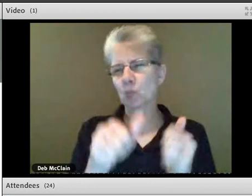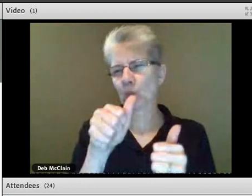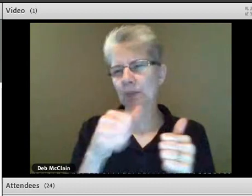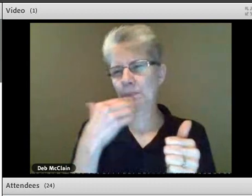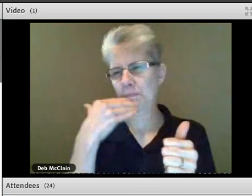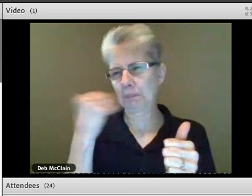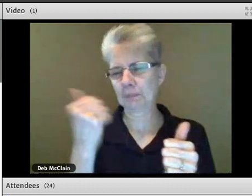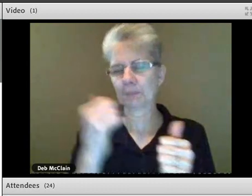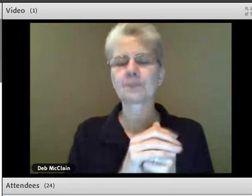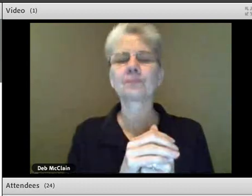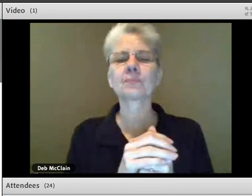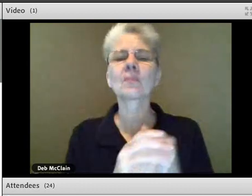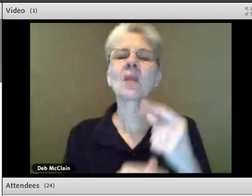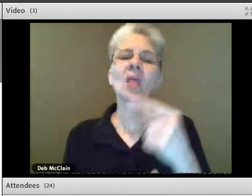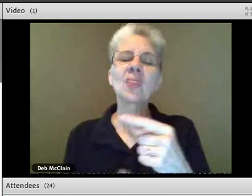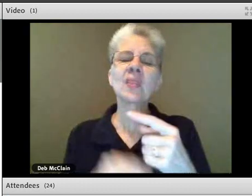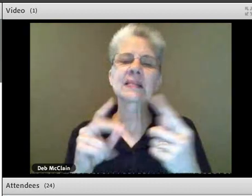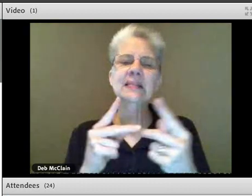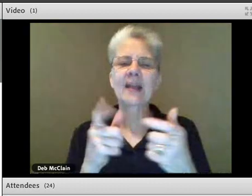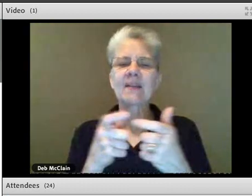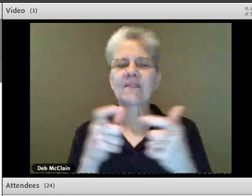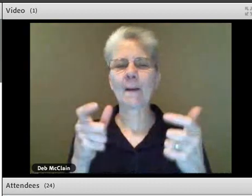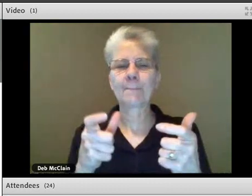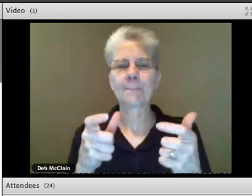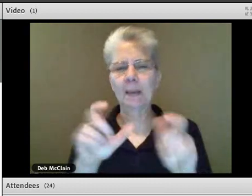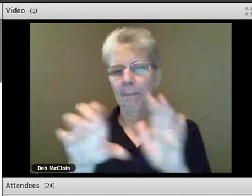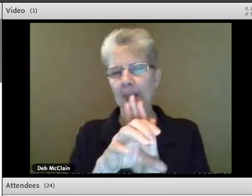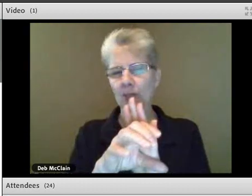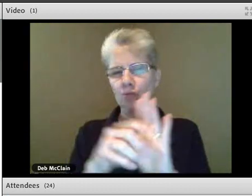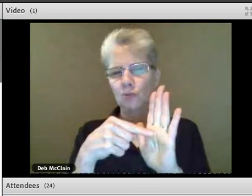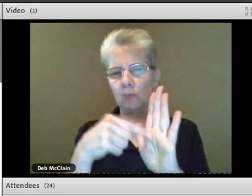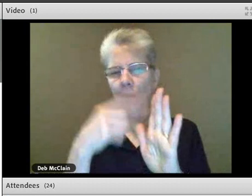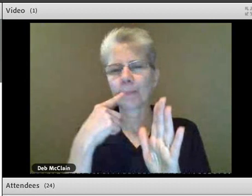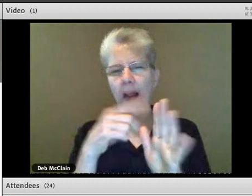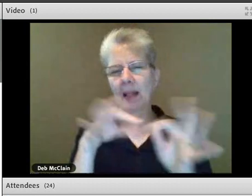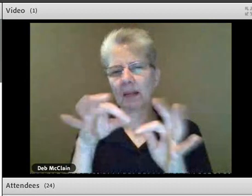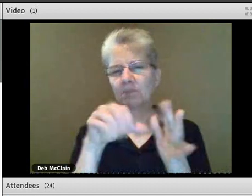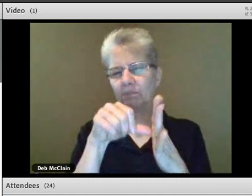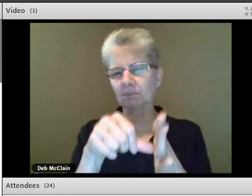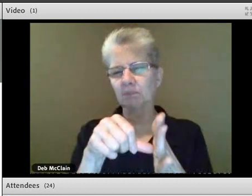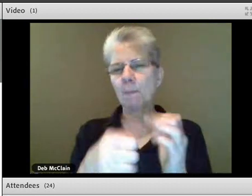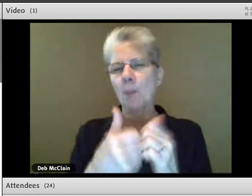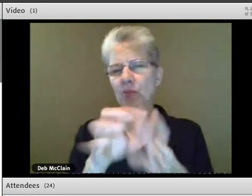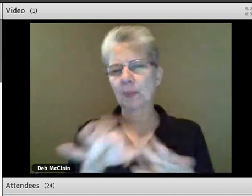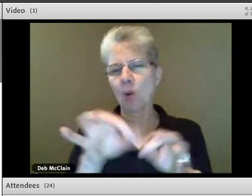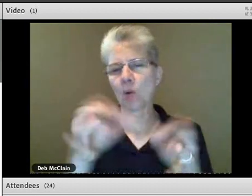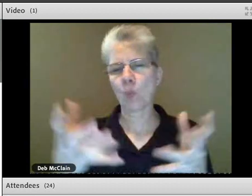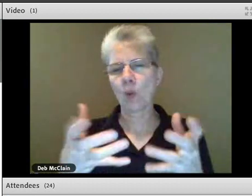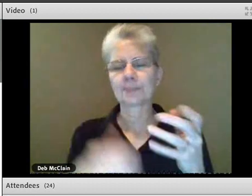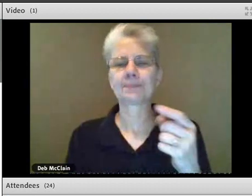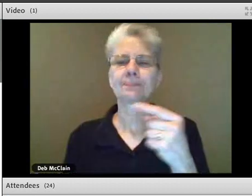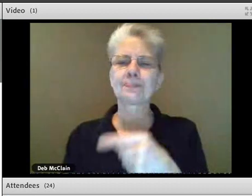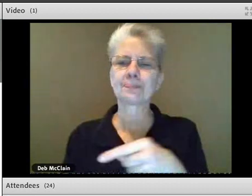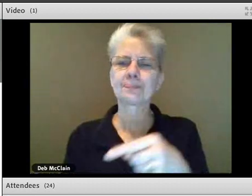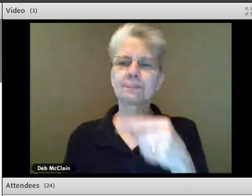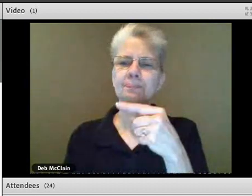This is kind of a big infographic, but I'll try and highlight the most important things.